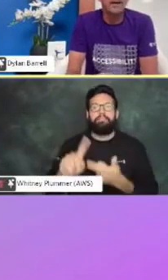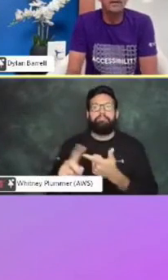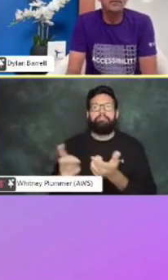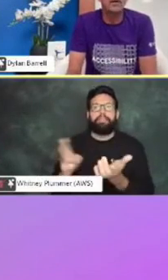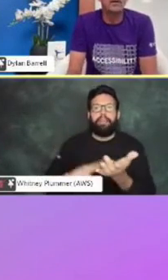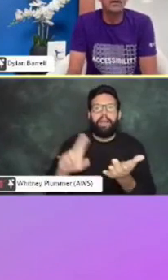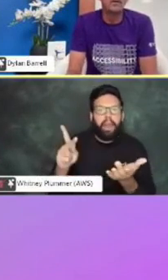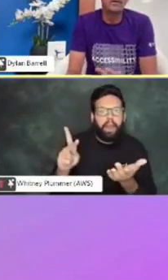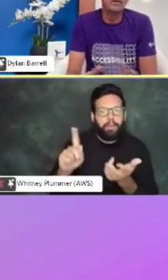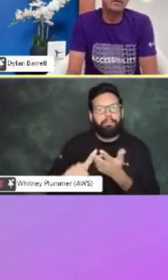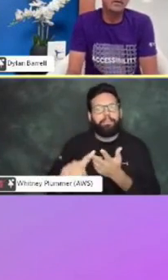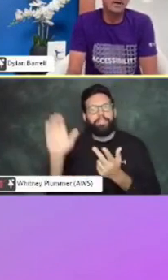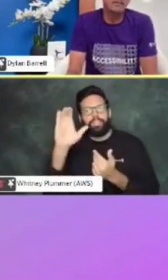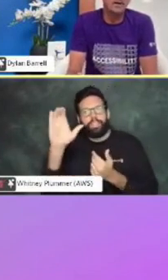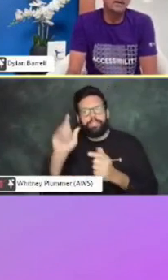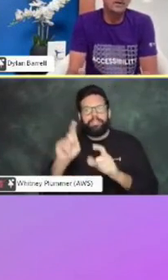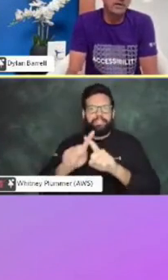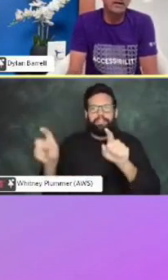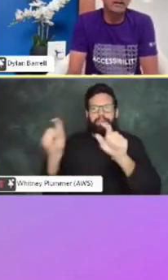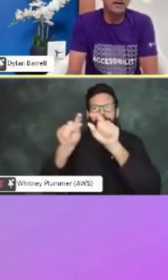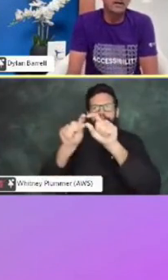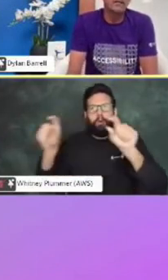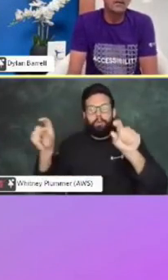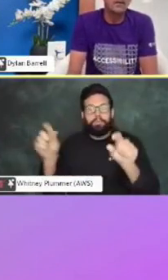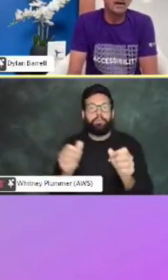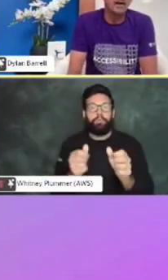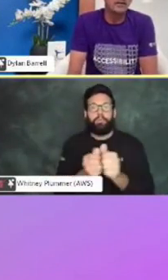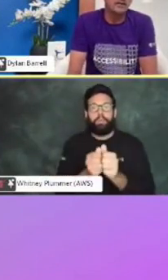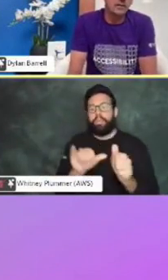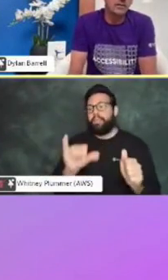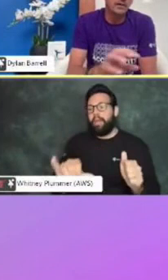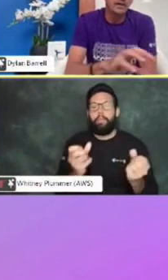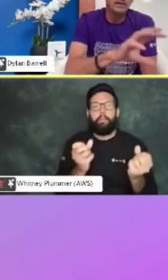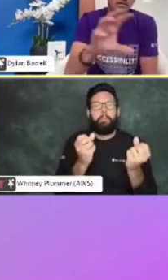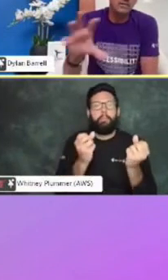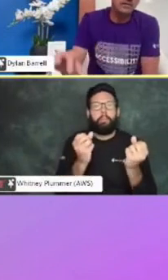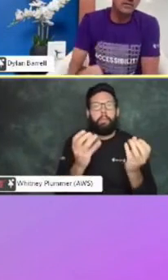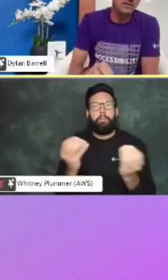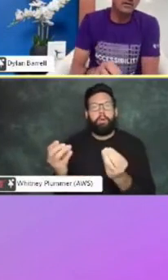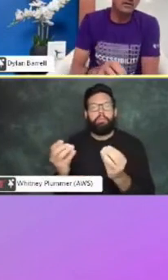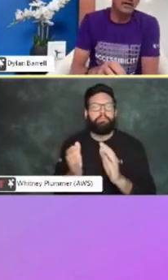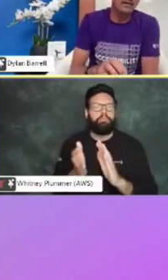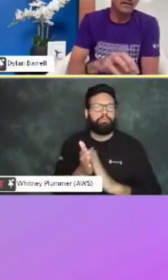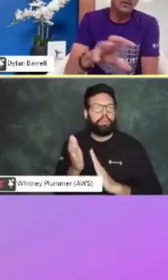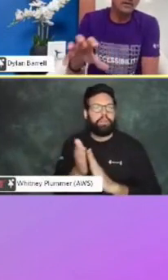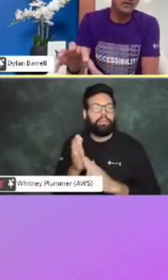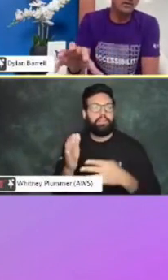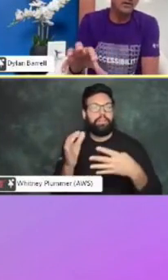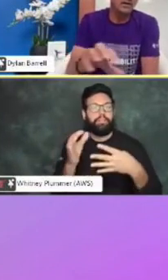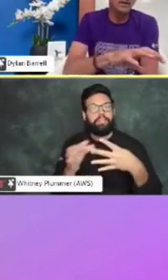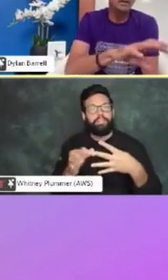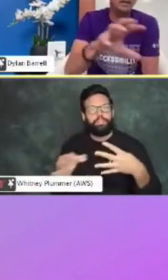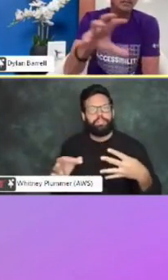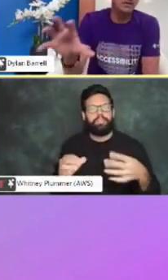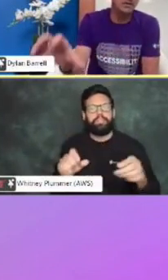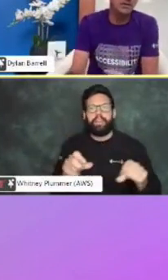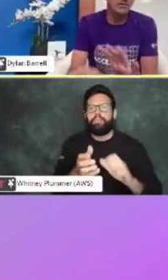And so what this multi run feature allows you to do is to essentially run each IGT as many times as you need to